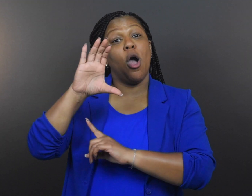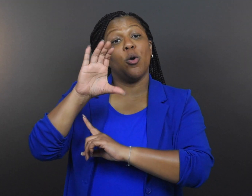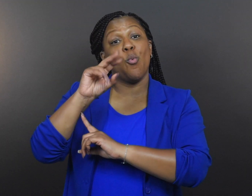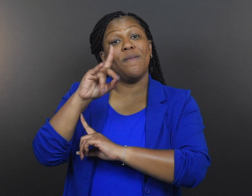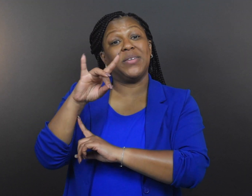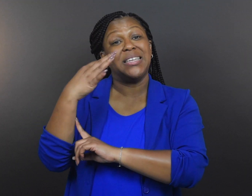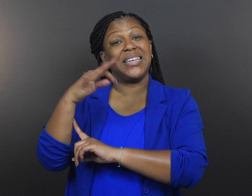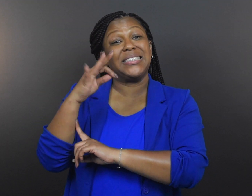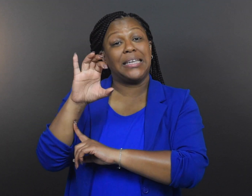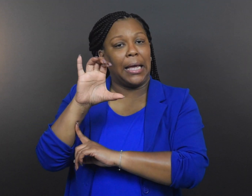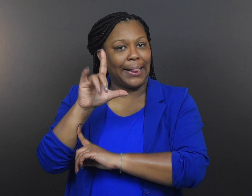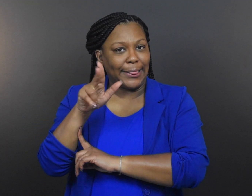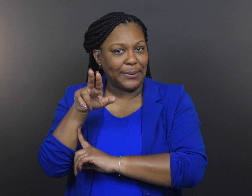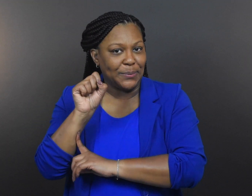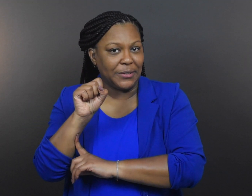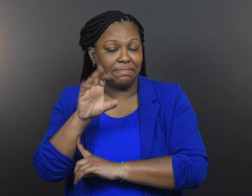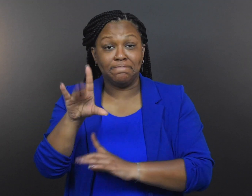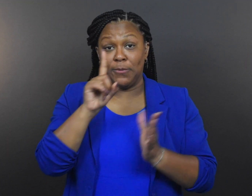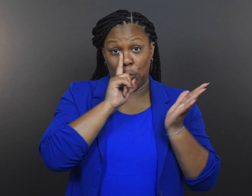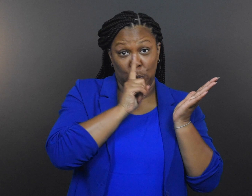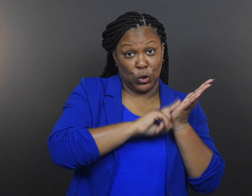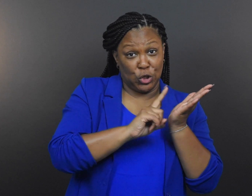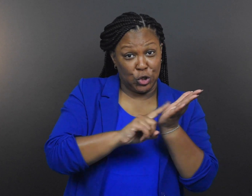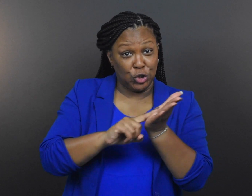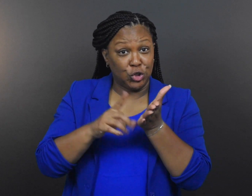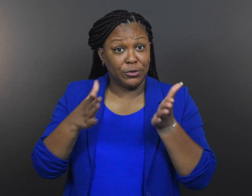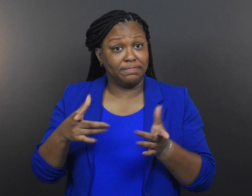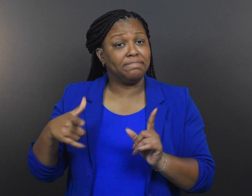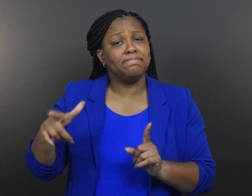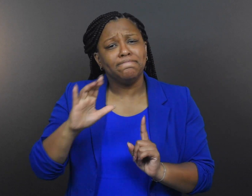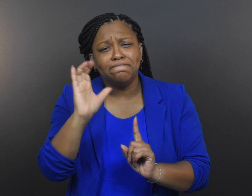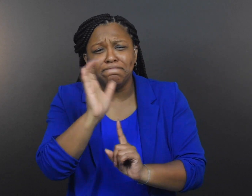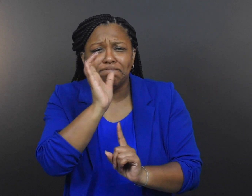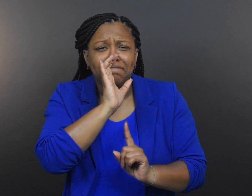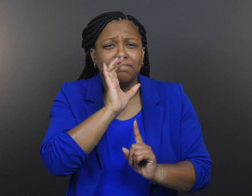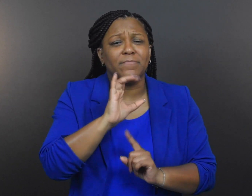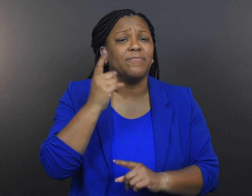For COVID-19 Clues, Researchers Look to the Sewer